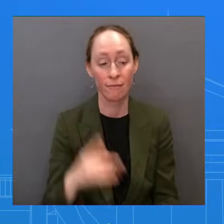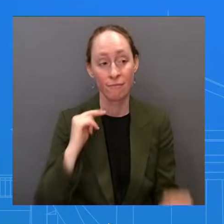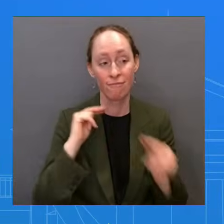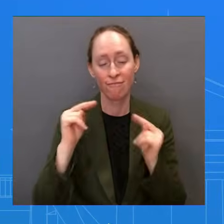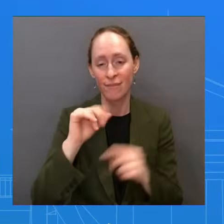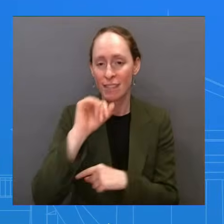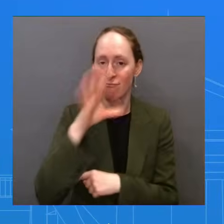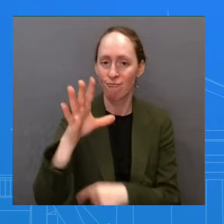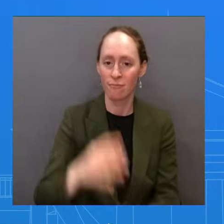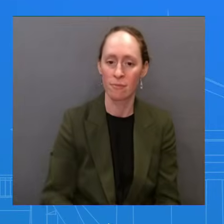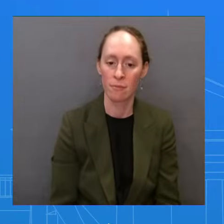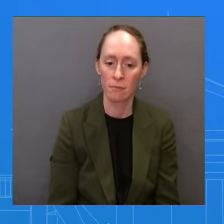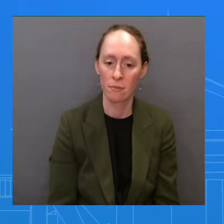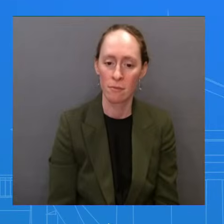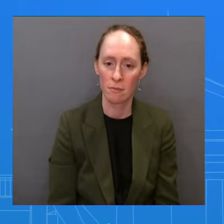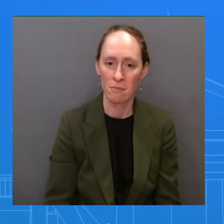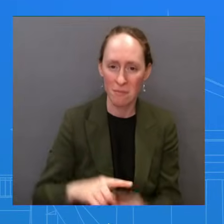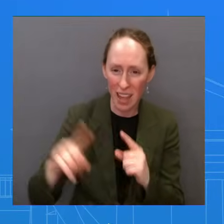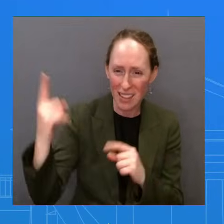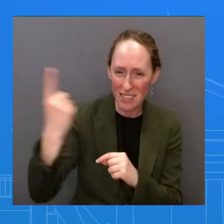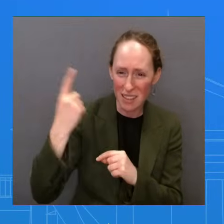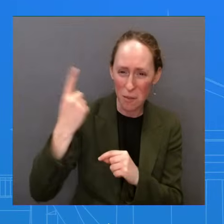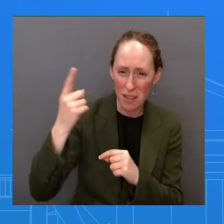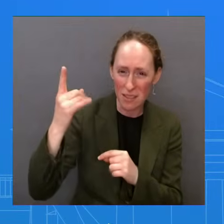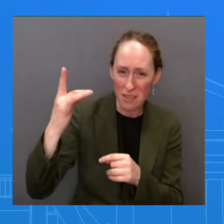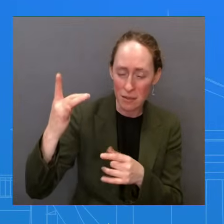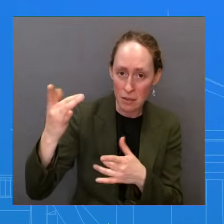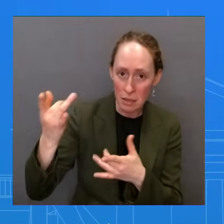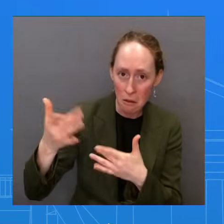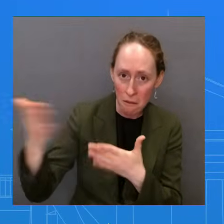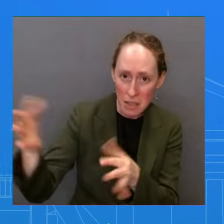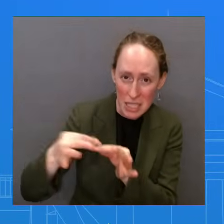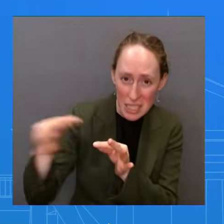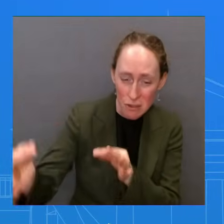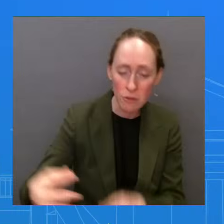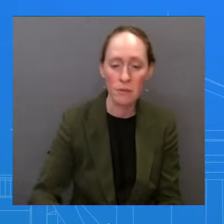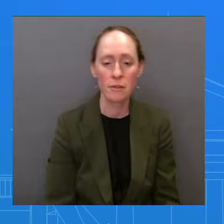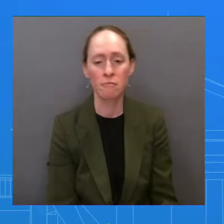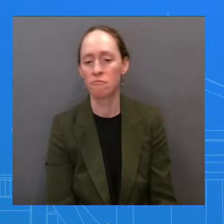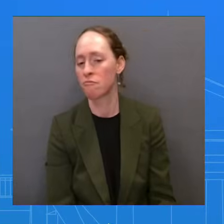Ms. Jean-Pierre: I'm -- we won't negotiate in public on the -- on any of this.